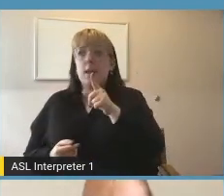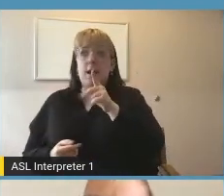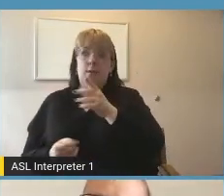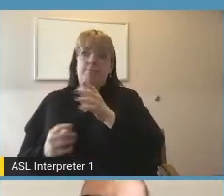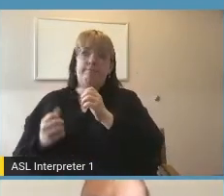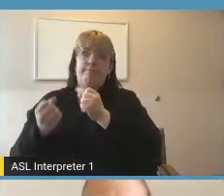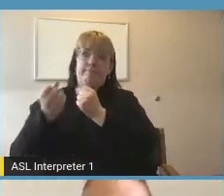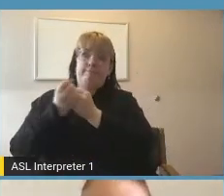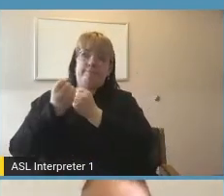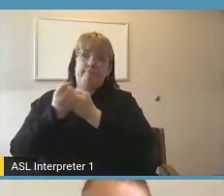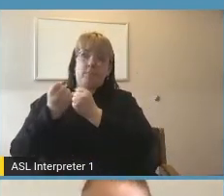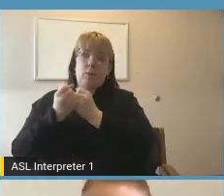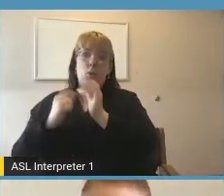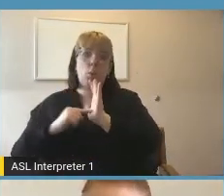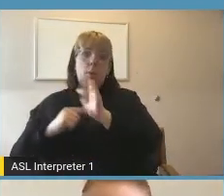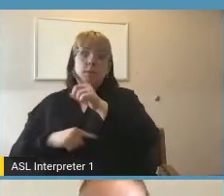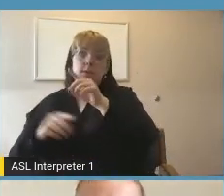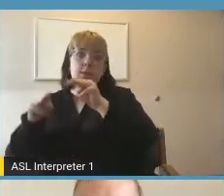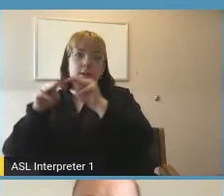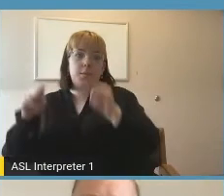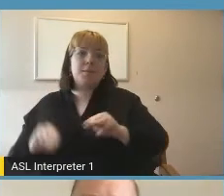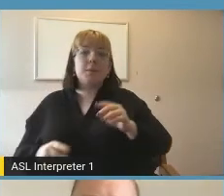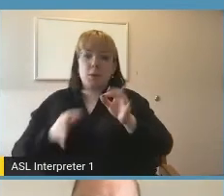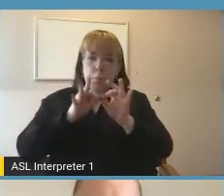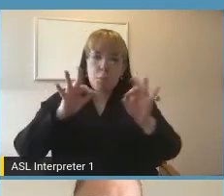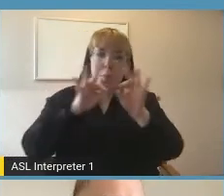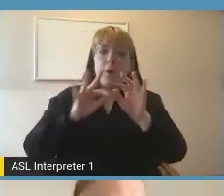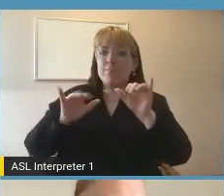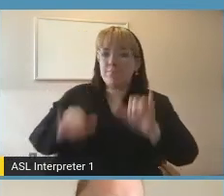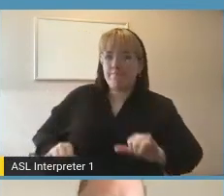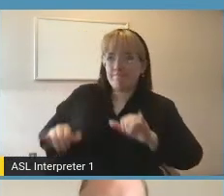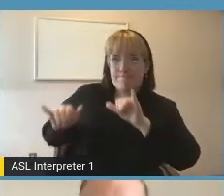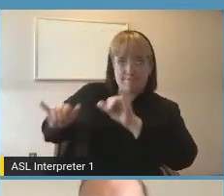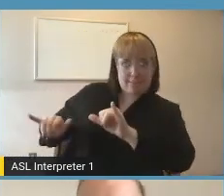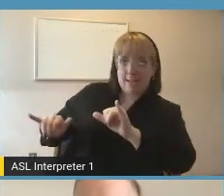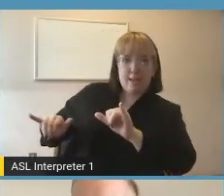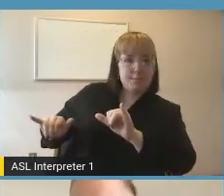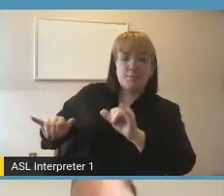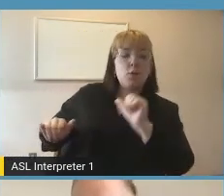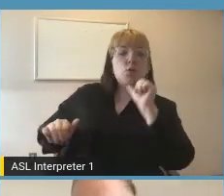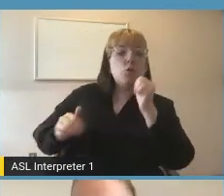well that is important, that needs to stay in there. So not changing the meaning of their